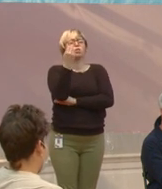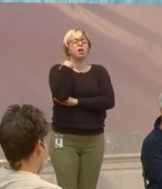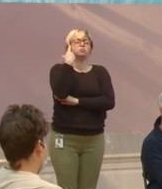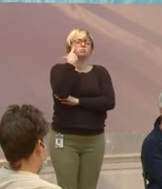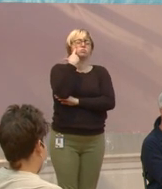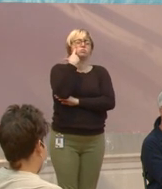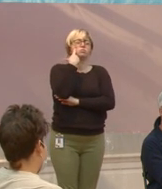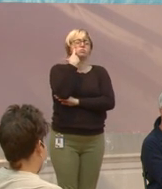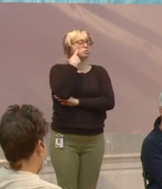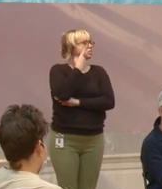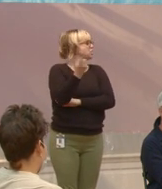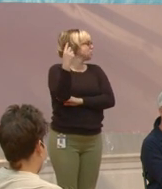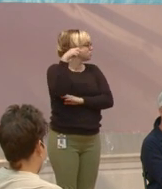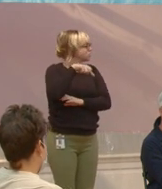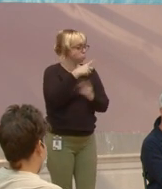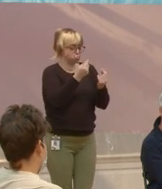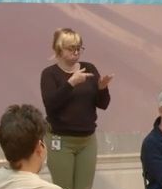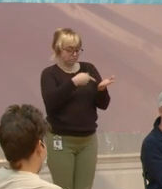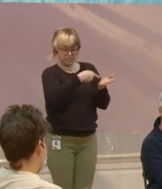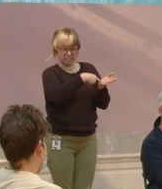all this because I think I left also the the dance institution